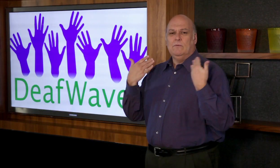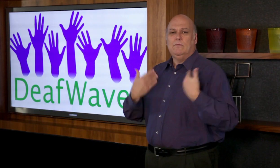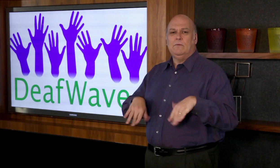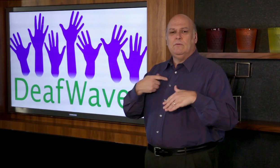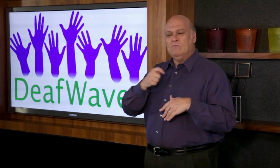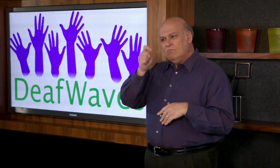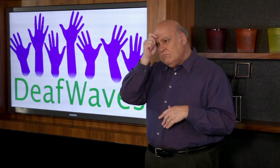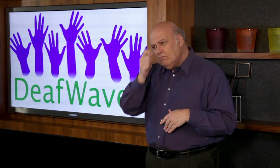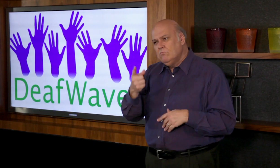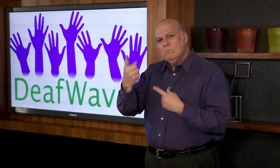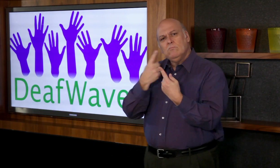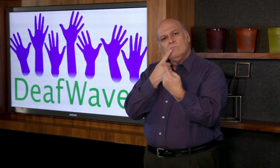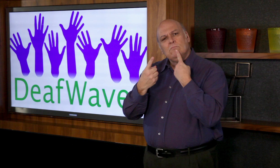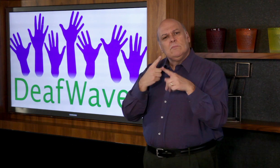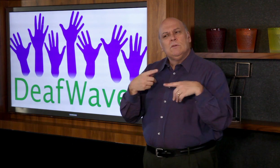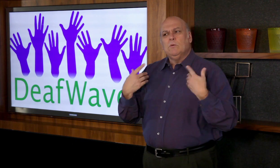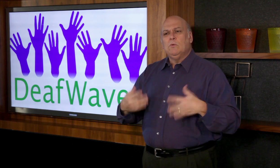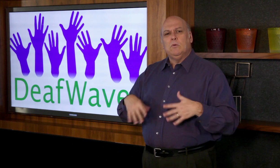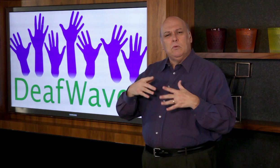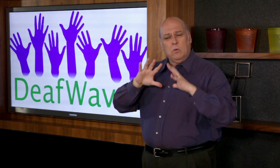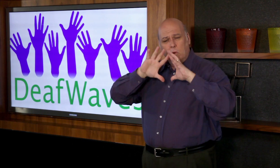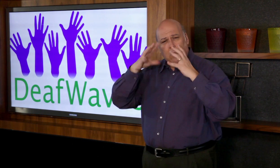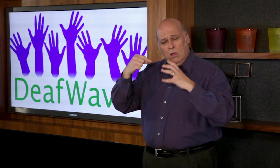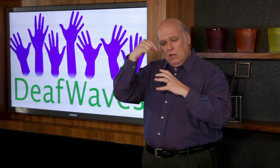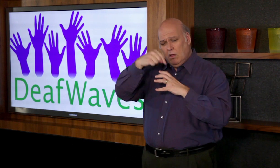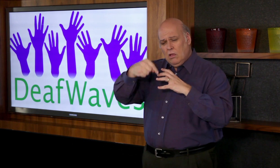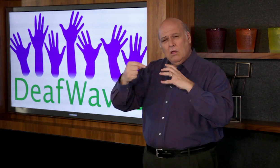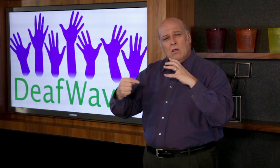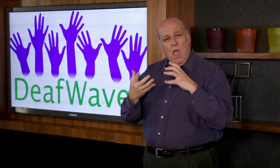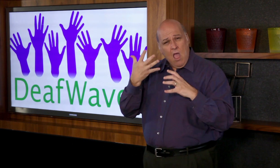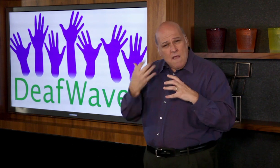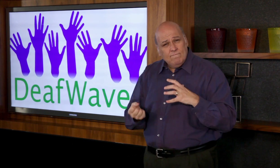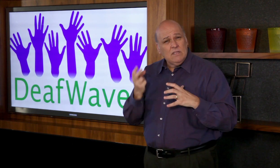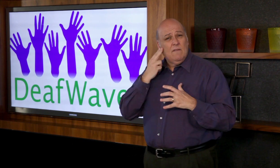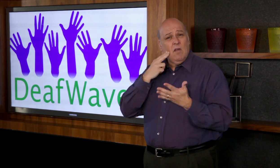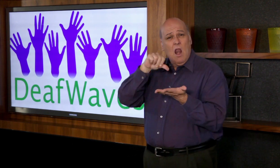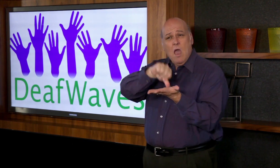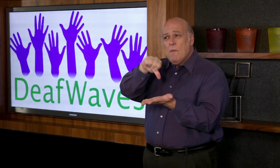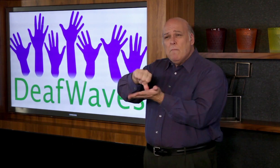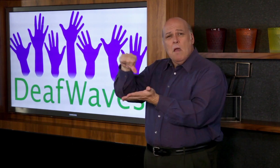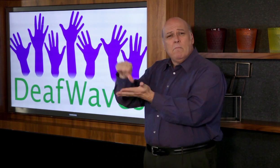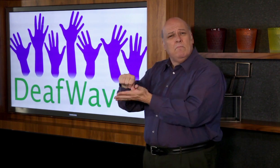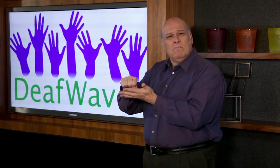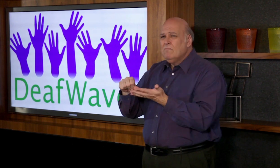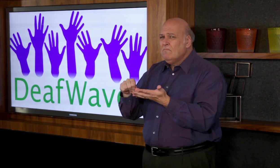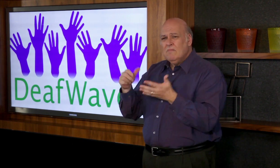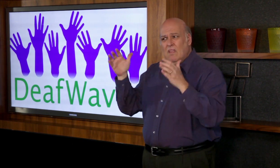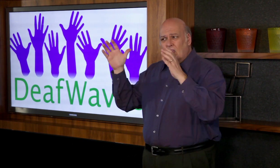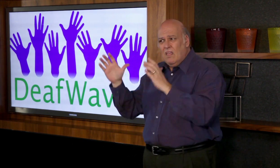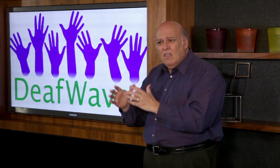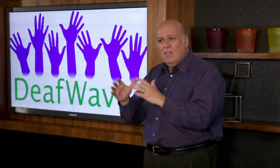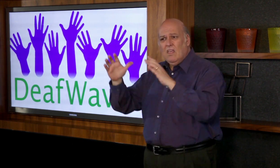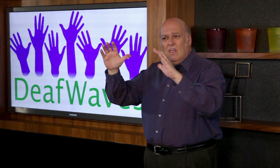That was an interesting discussion. There are less and less Deaf clubs around the world.